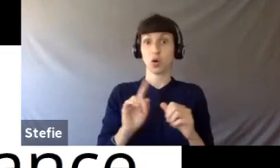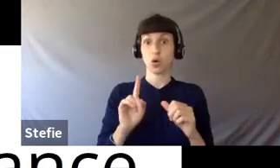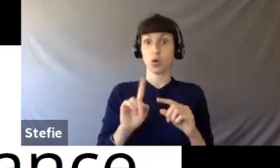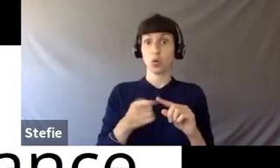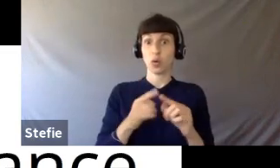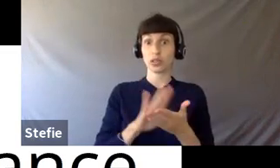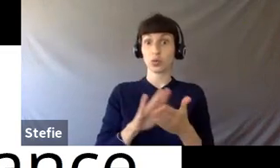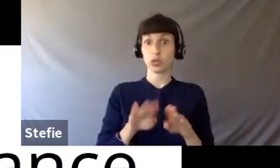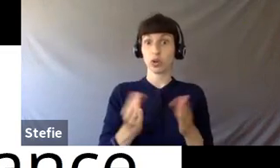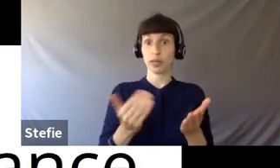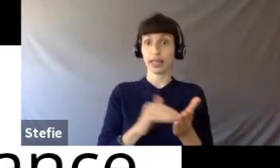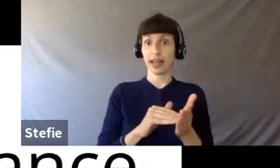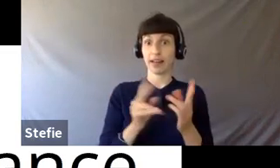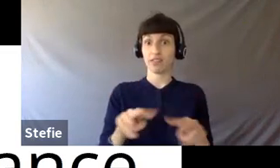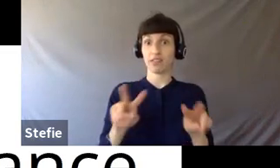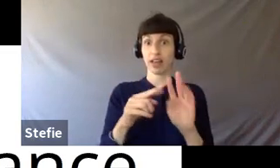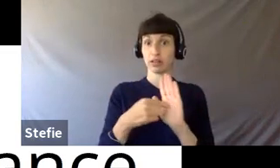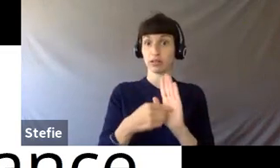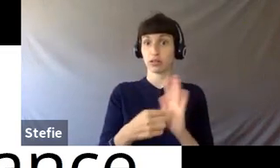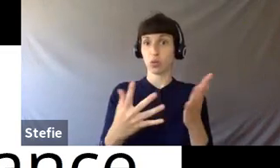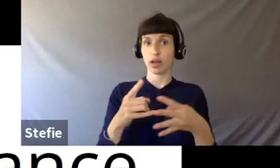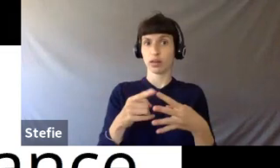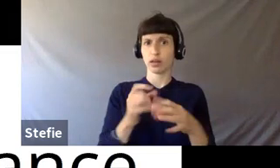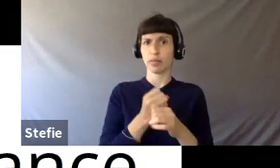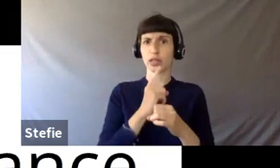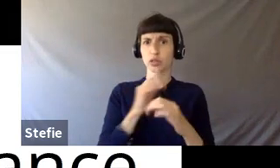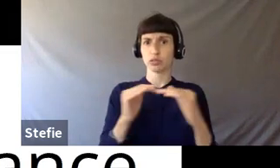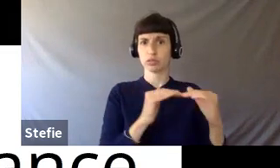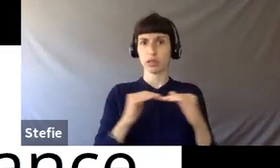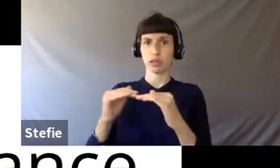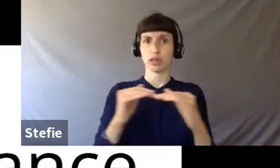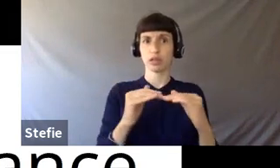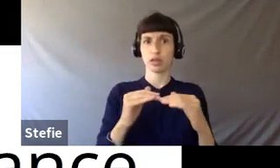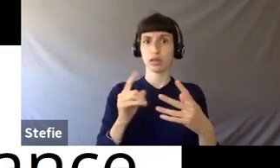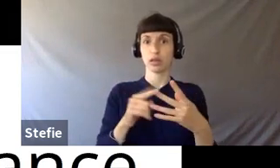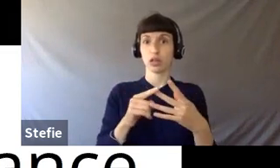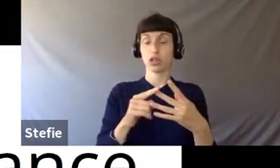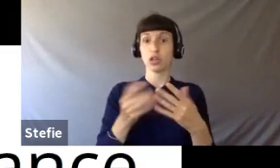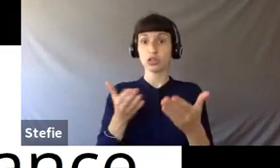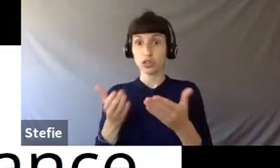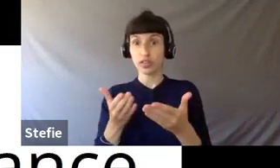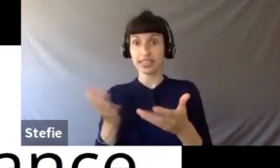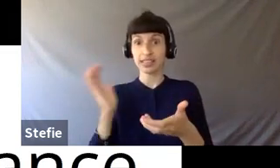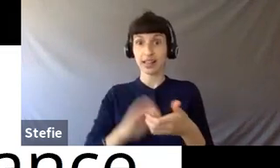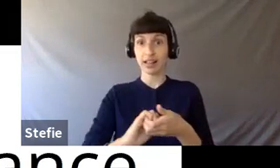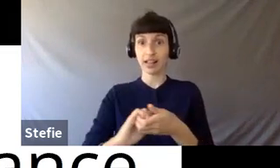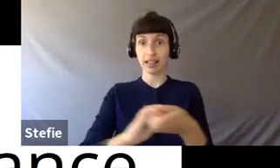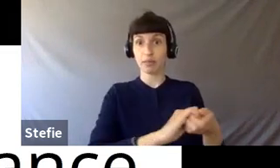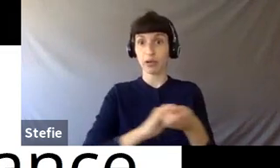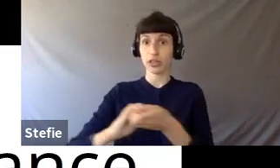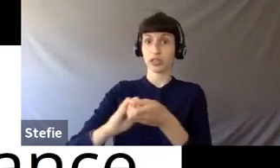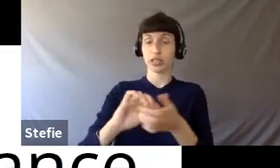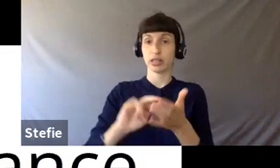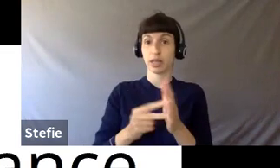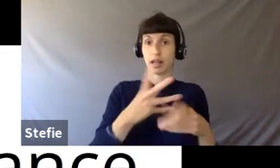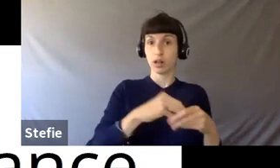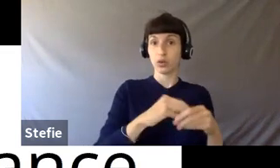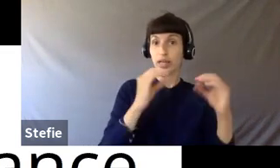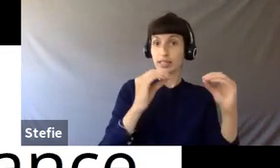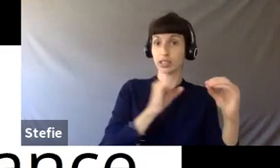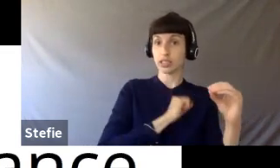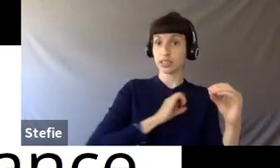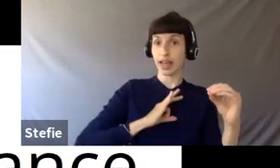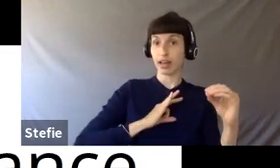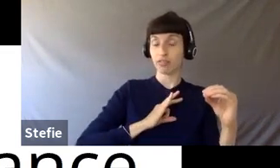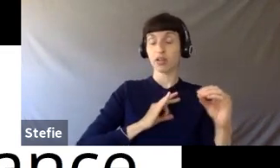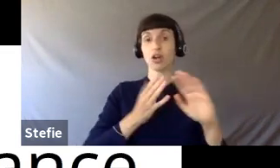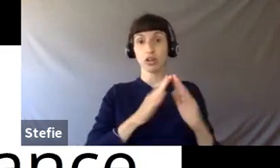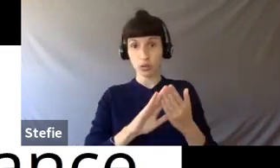some of the guidance also added values and an equity statement,